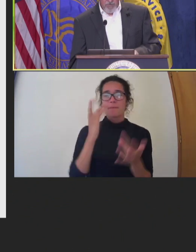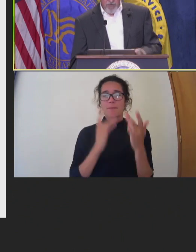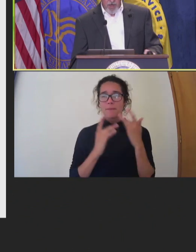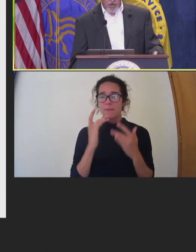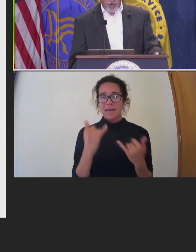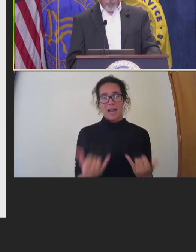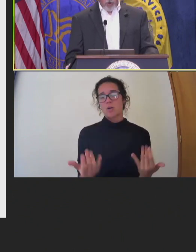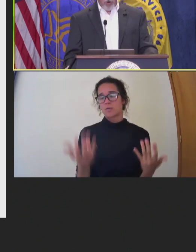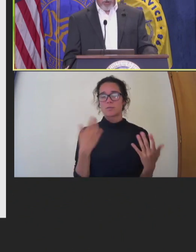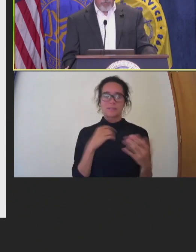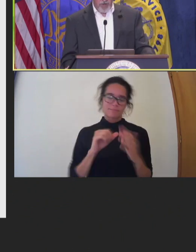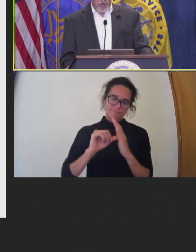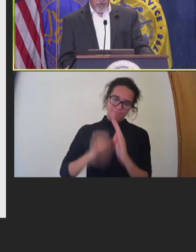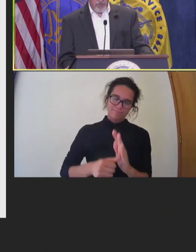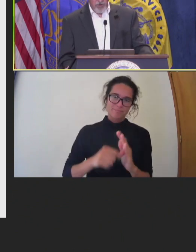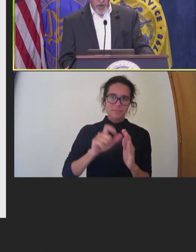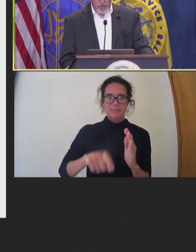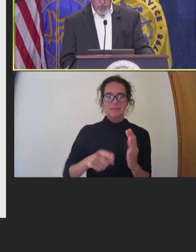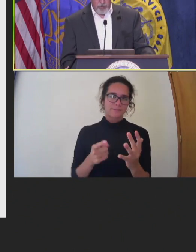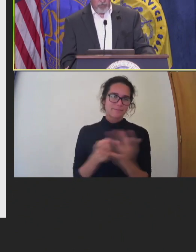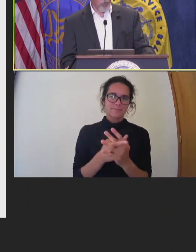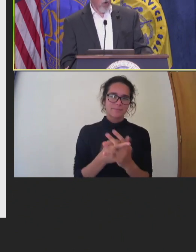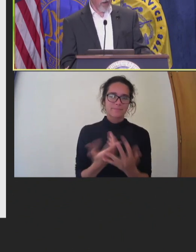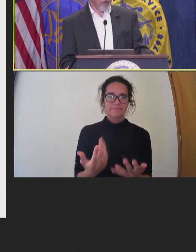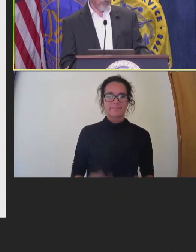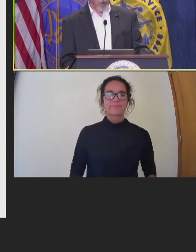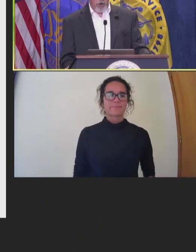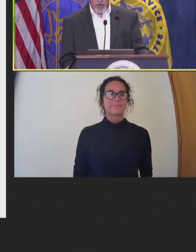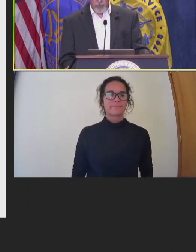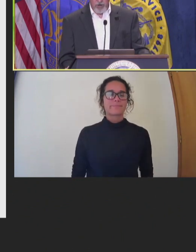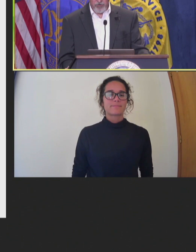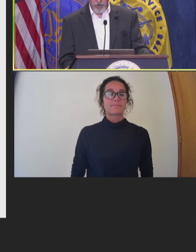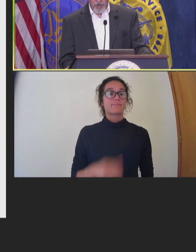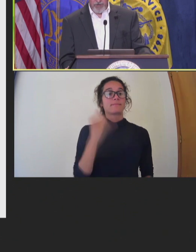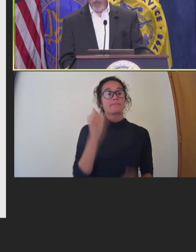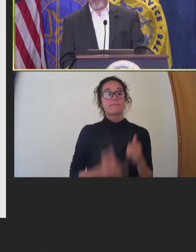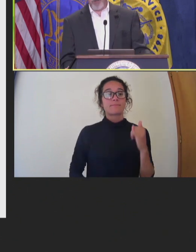Finally, for RSV, this slide shows the wide disparity in racial and ethnic uptake of